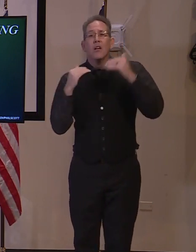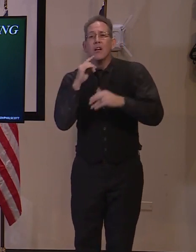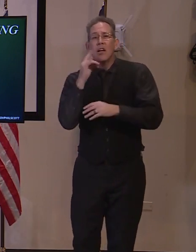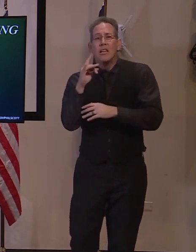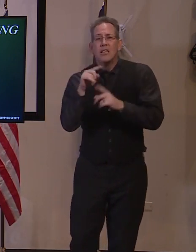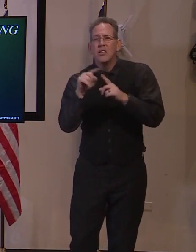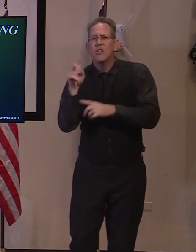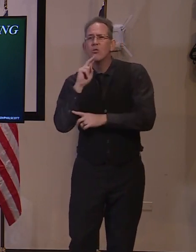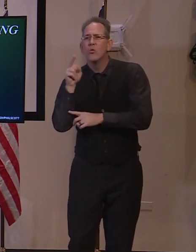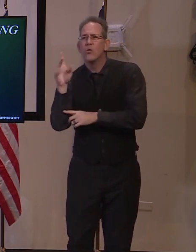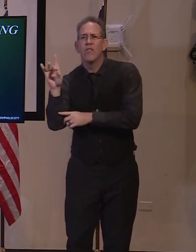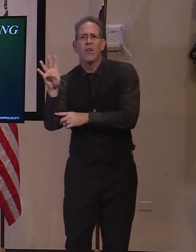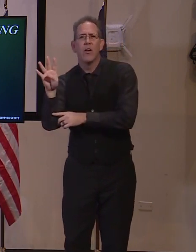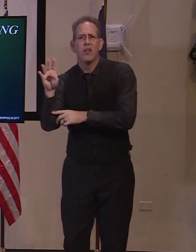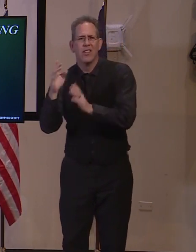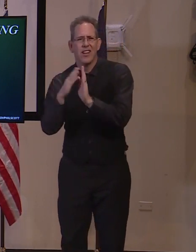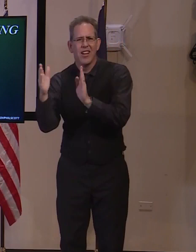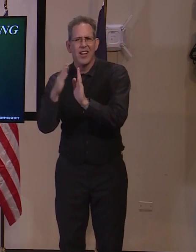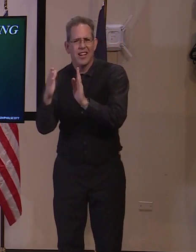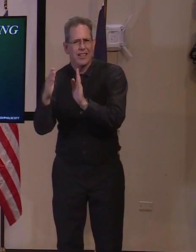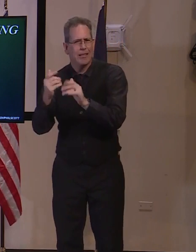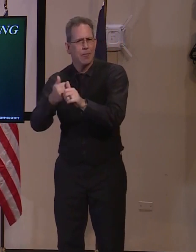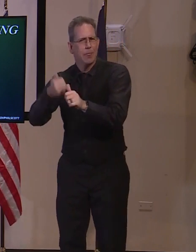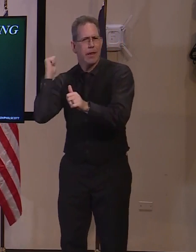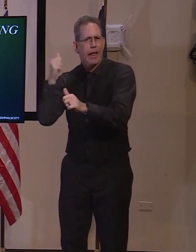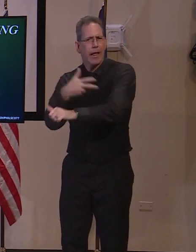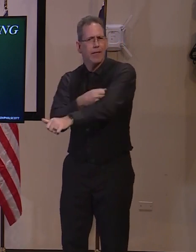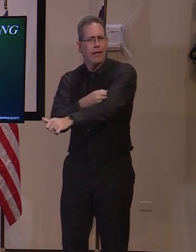putting in place. Vaccine or test requirements will help prevent virus